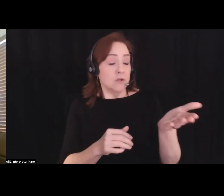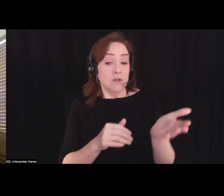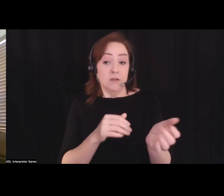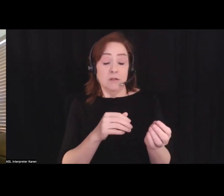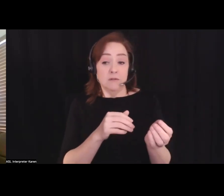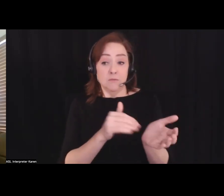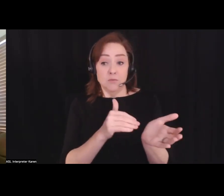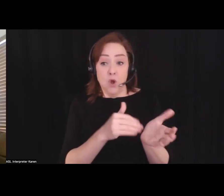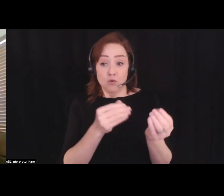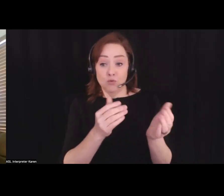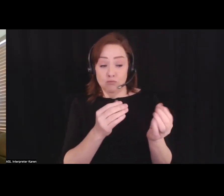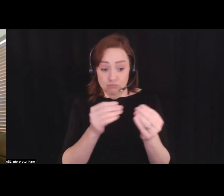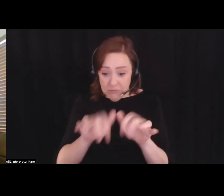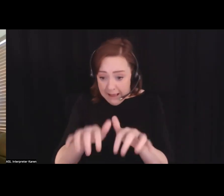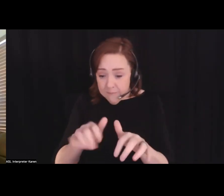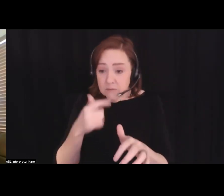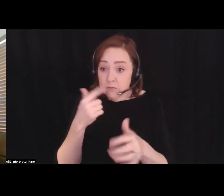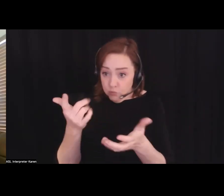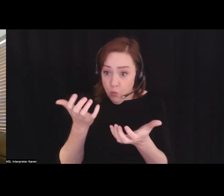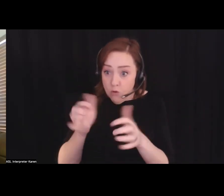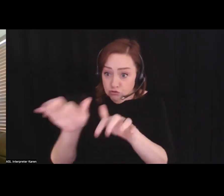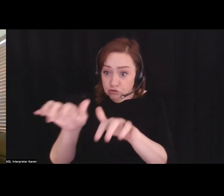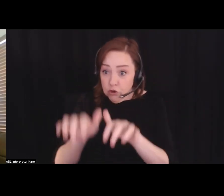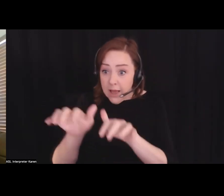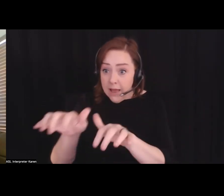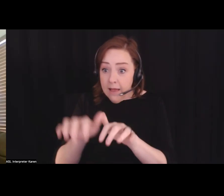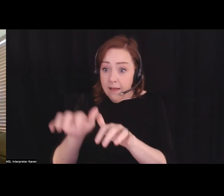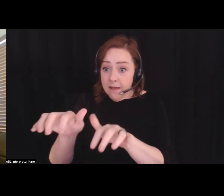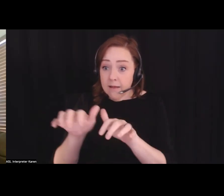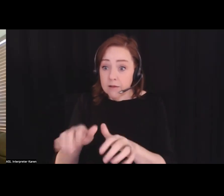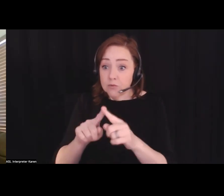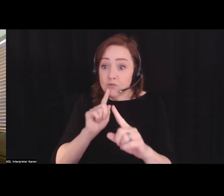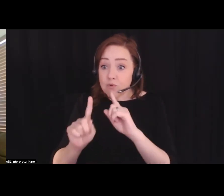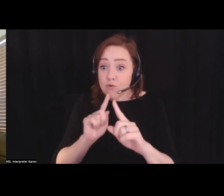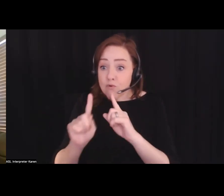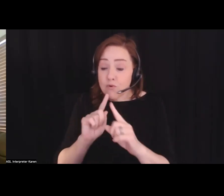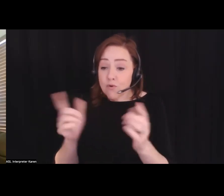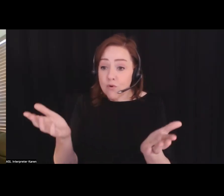in the chat and said hey do you want to use chat to type back and forth? um it's really important